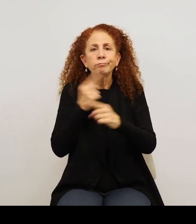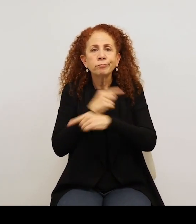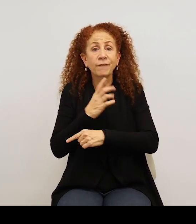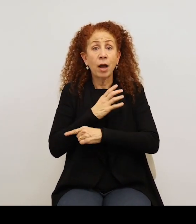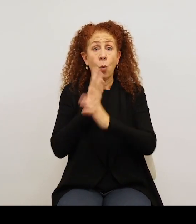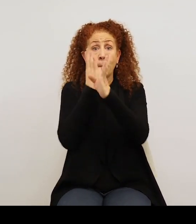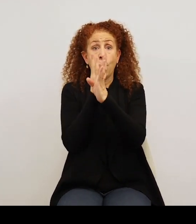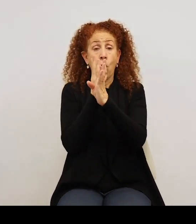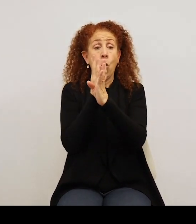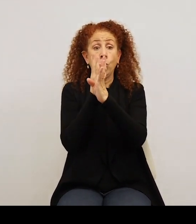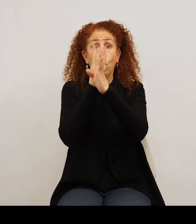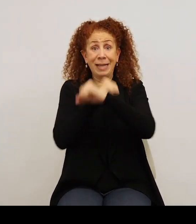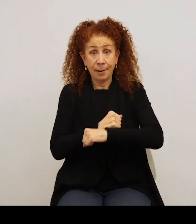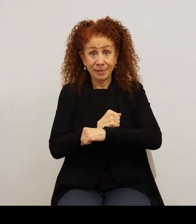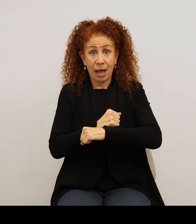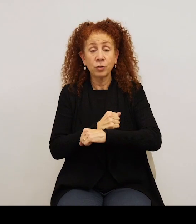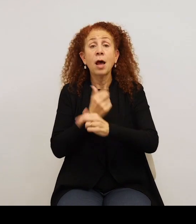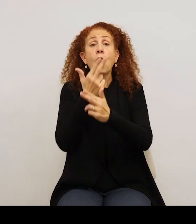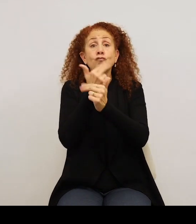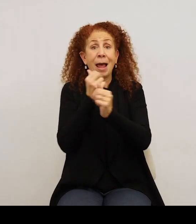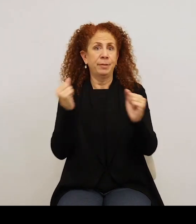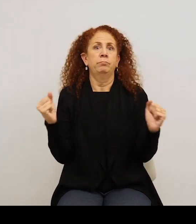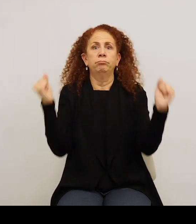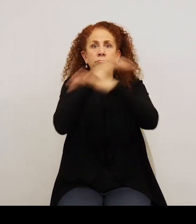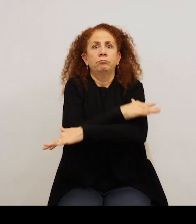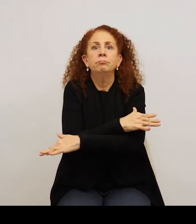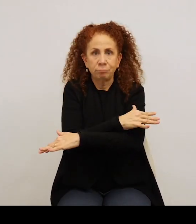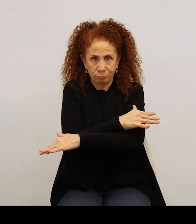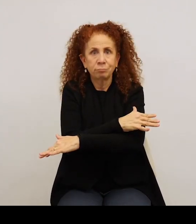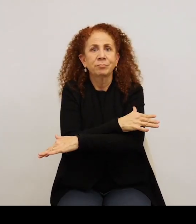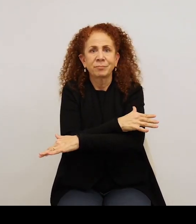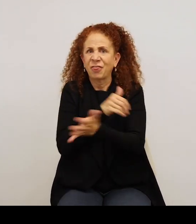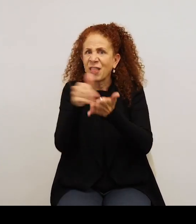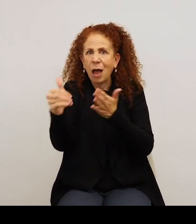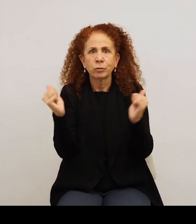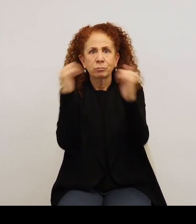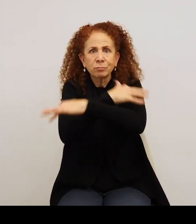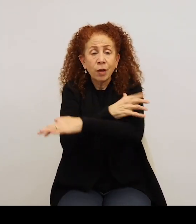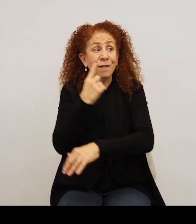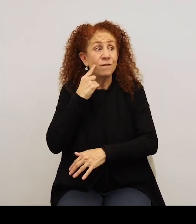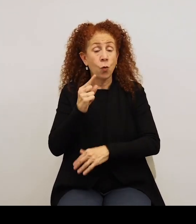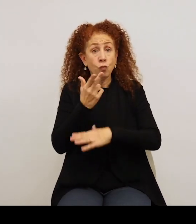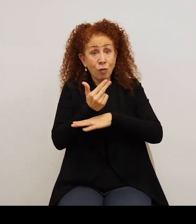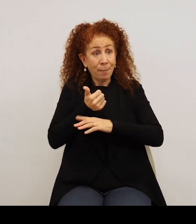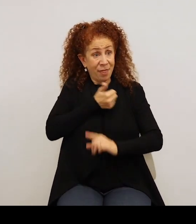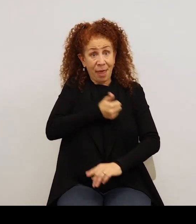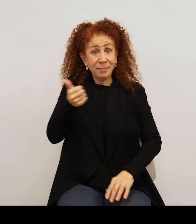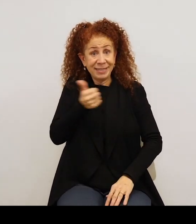of rabbits were sort of released into the city. And so for them, actually, it turned out